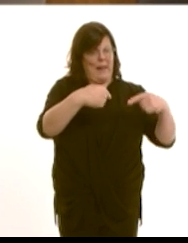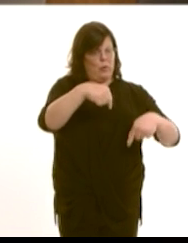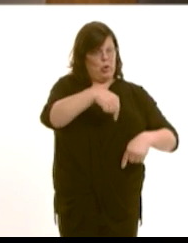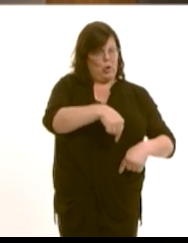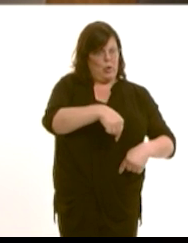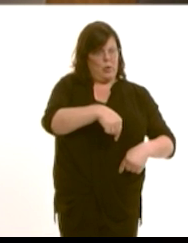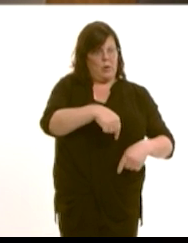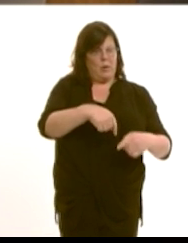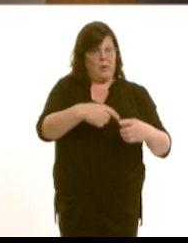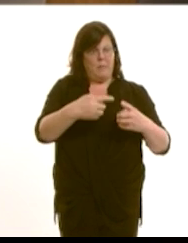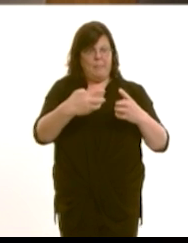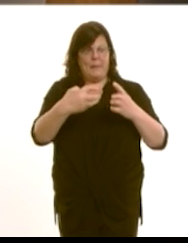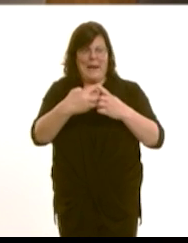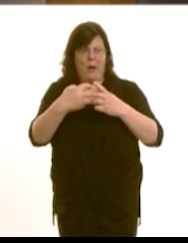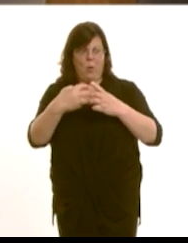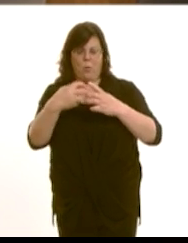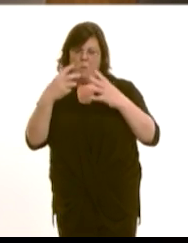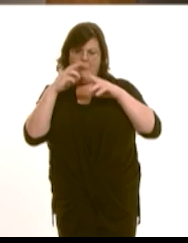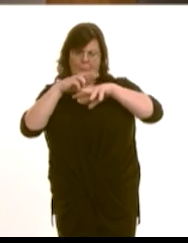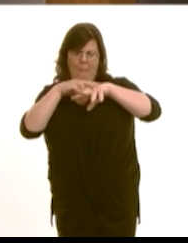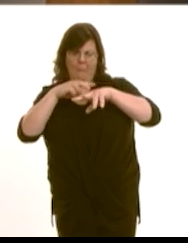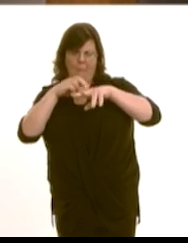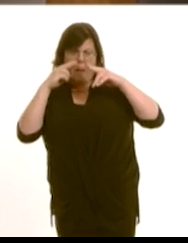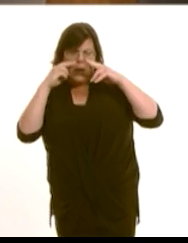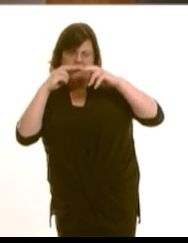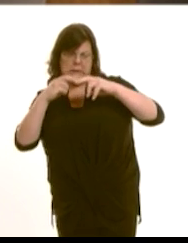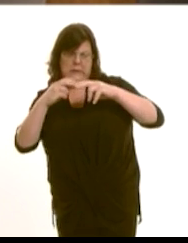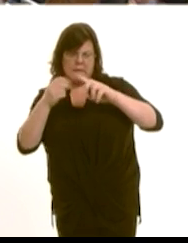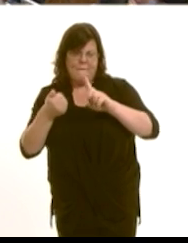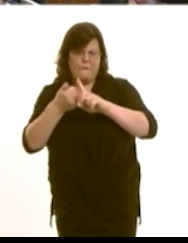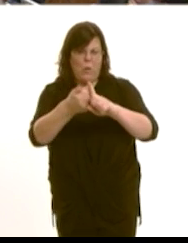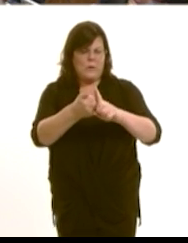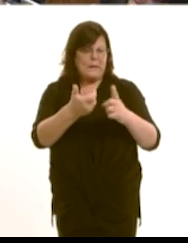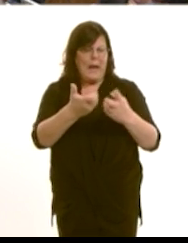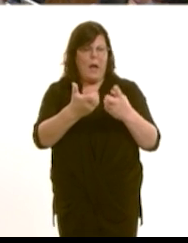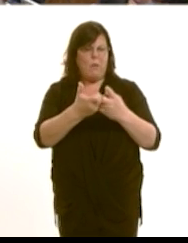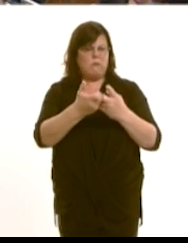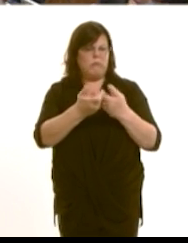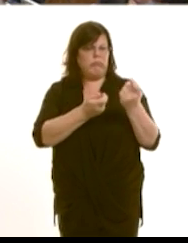those offences are policed and enforced, and that remains the position of this Government. Leanne Wood: Thatís not an issue of timing, First Minister.